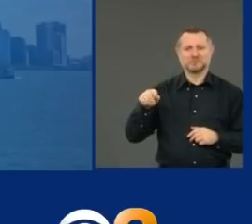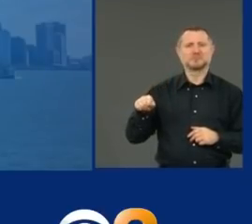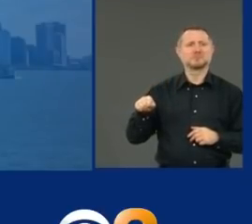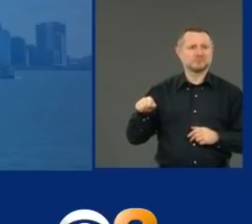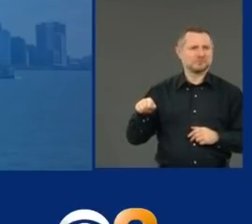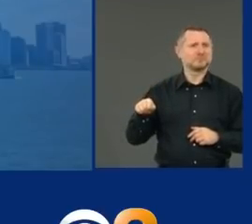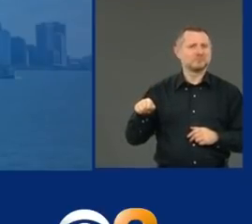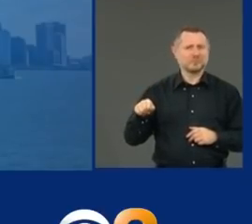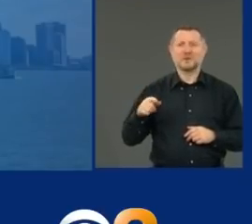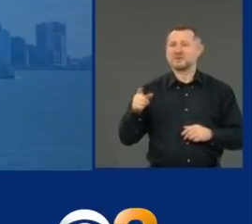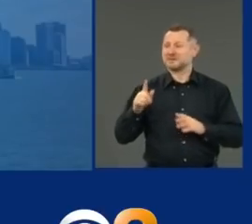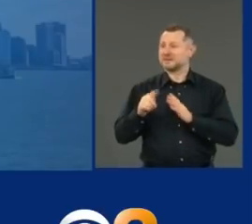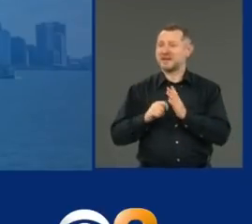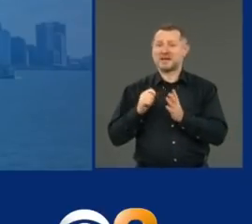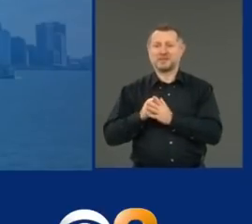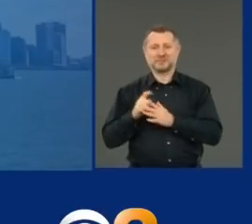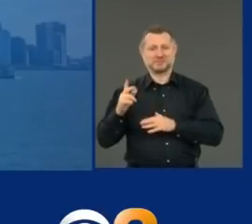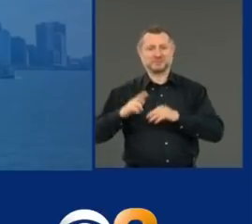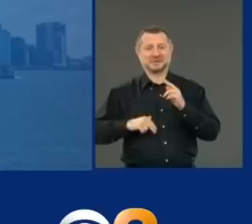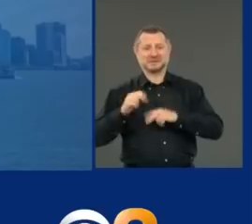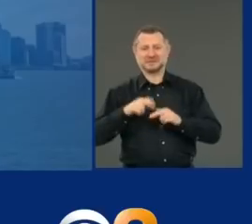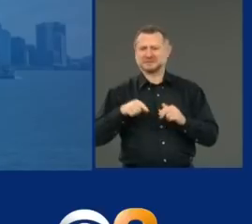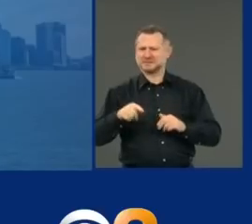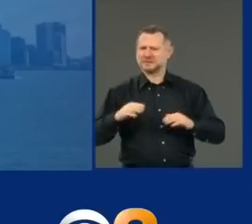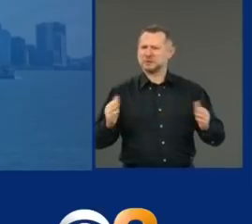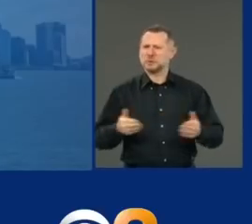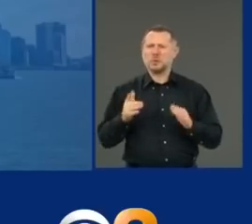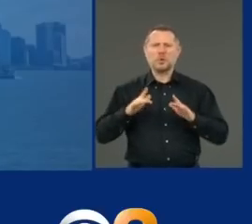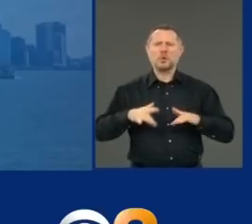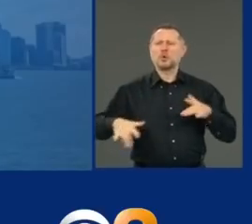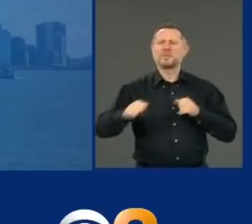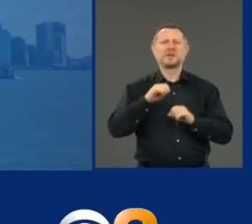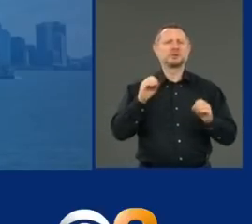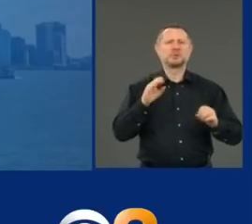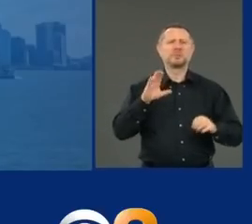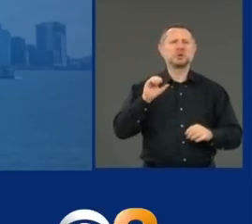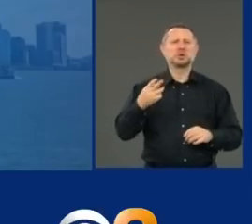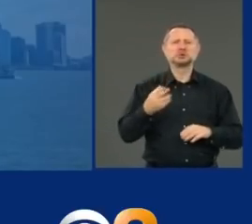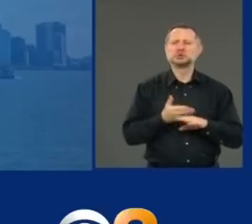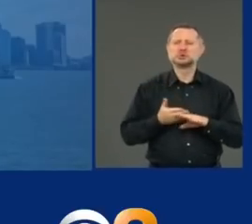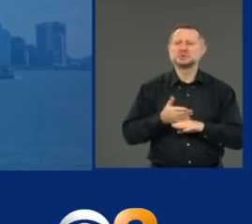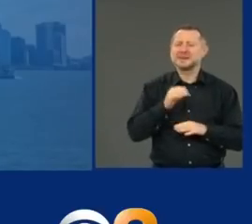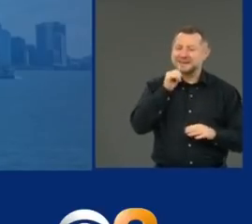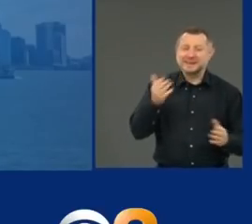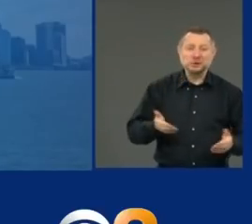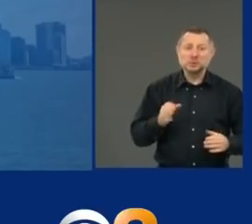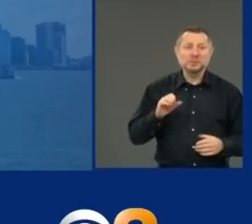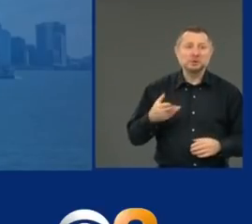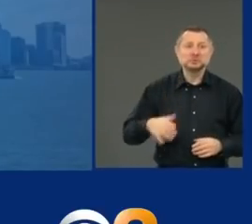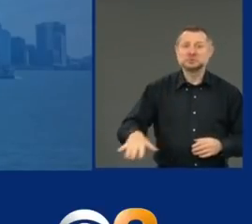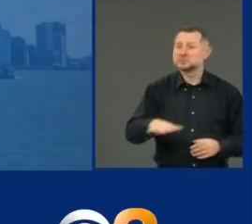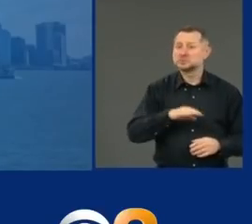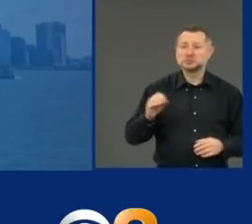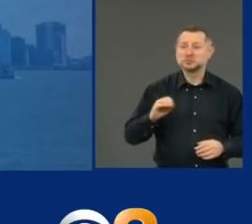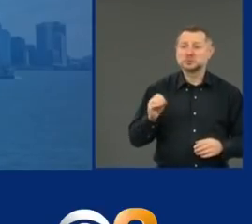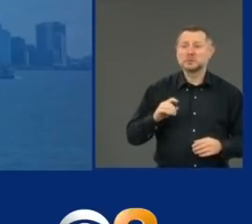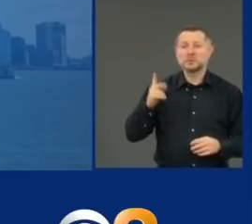AMBITION AND VISION. JONES BEACH WAS BUILT BY ROBERT MOSES. WHAT IS FUNNY ABOUT THE BEACH